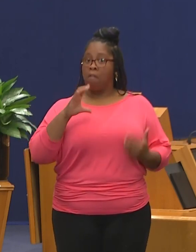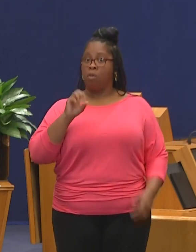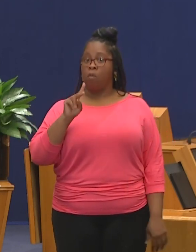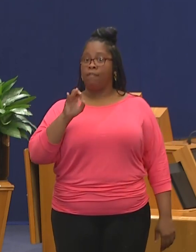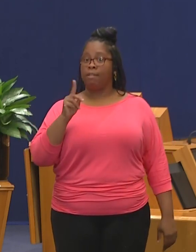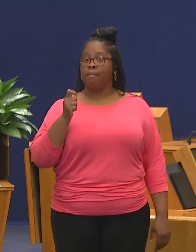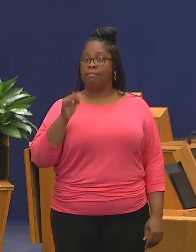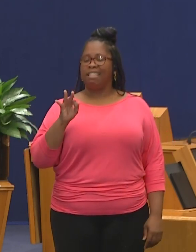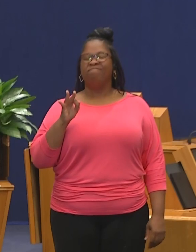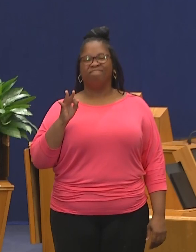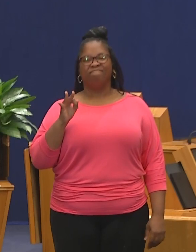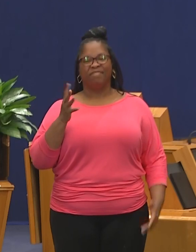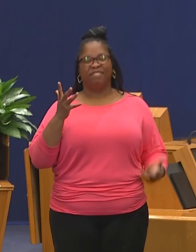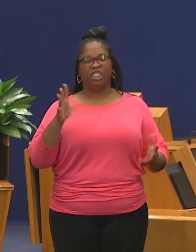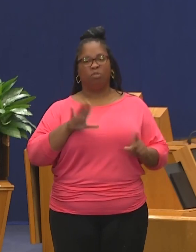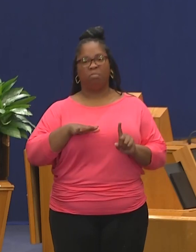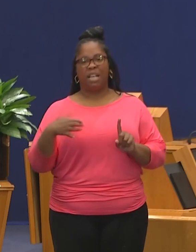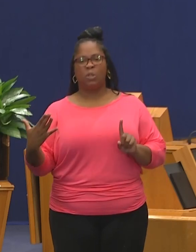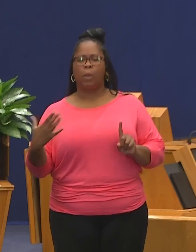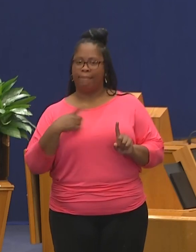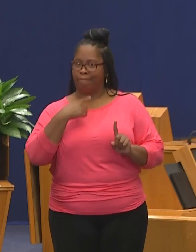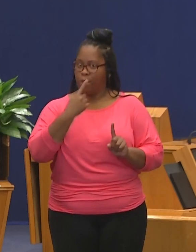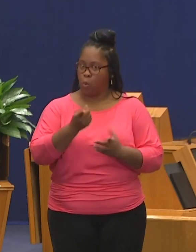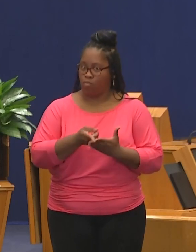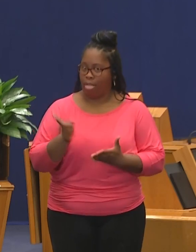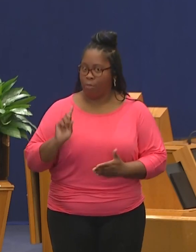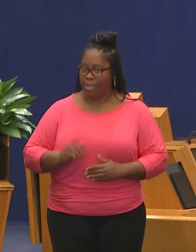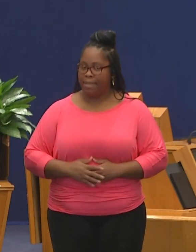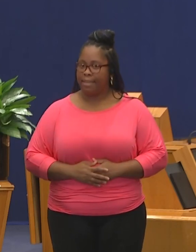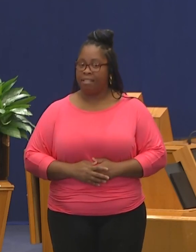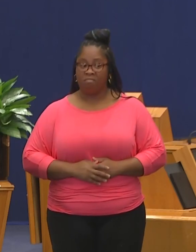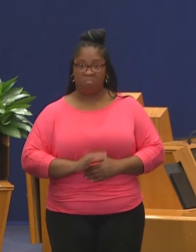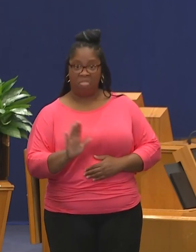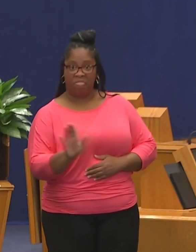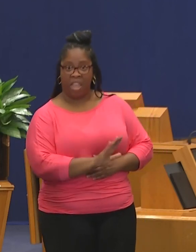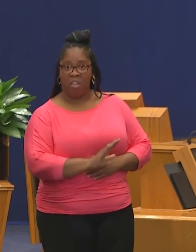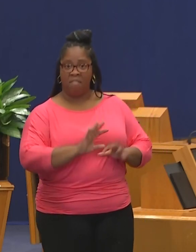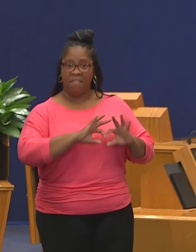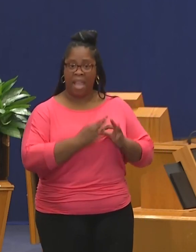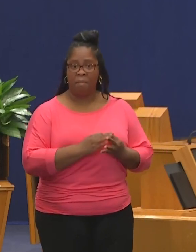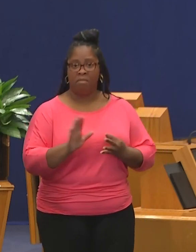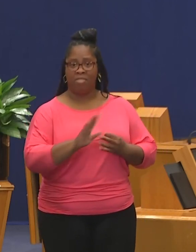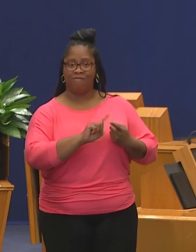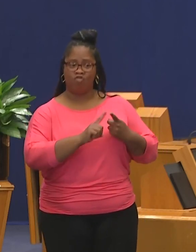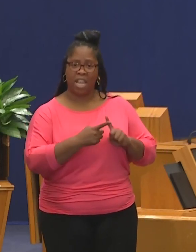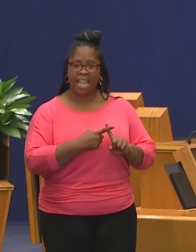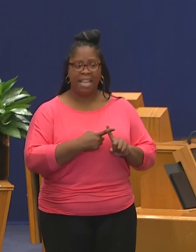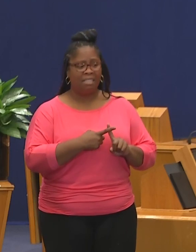HEALTHCARE WORKERS WHO WERE POSITIVE FOR COVID-19 PASSED AWAY. I SPOKE ABOUT THIS EARLIER LAST WEEK.